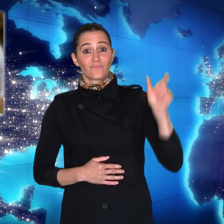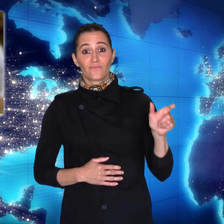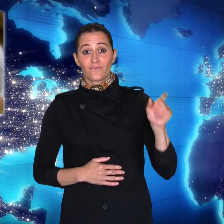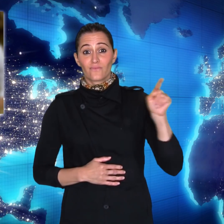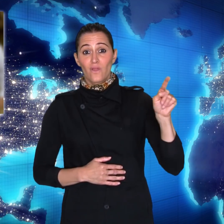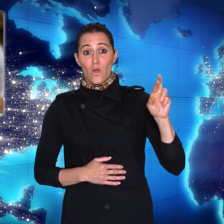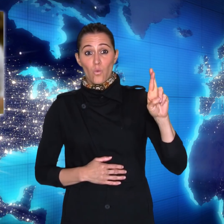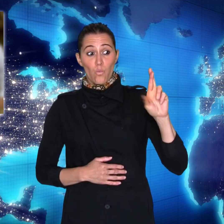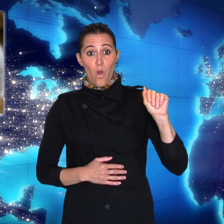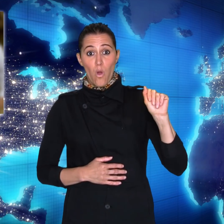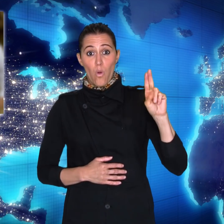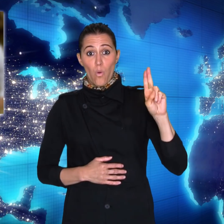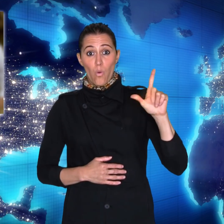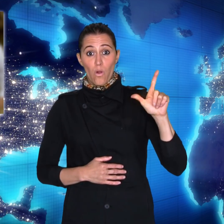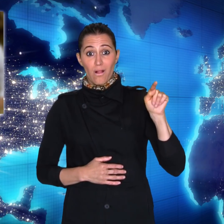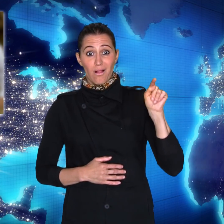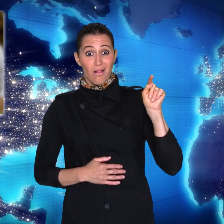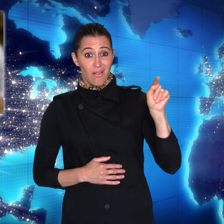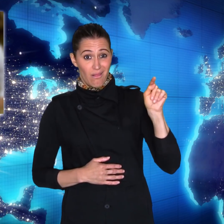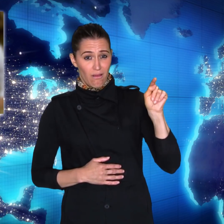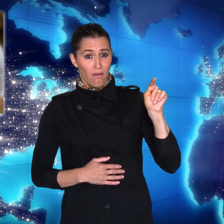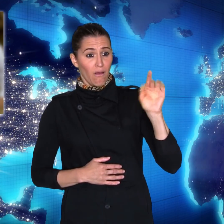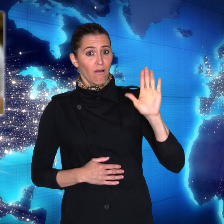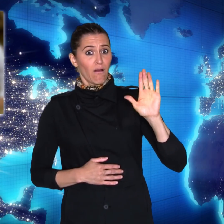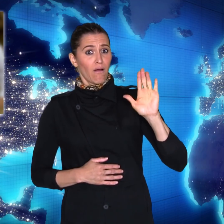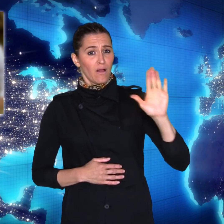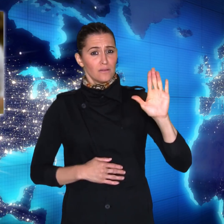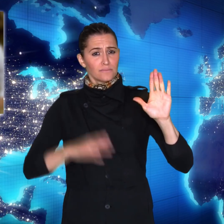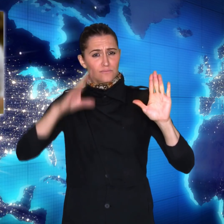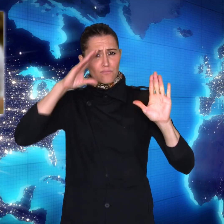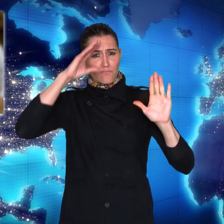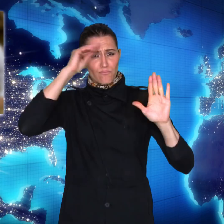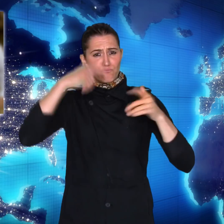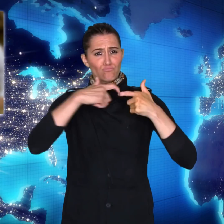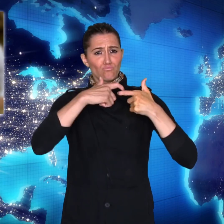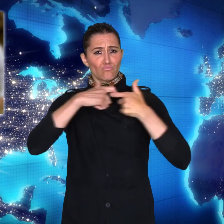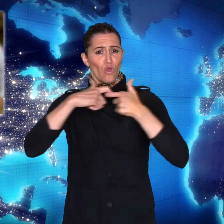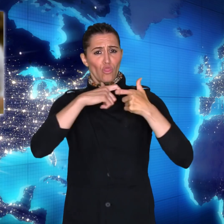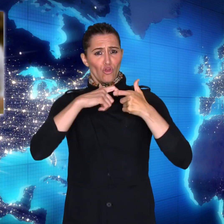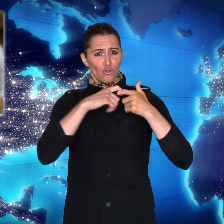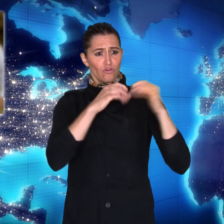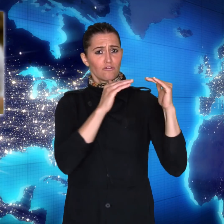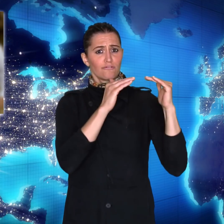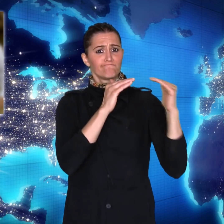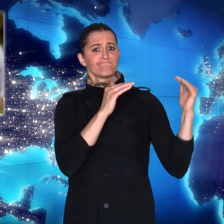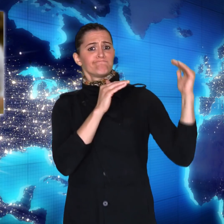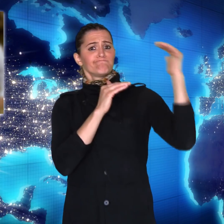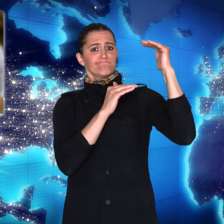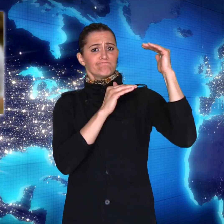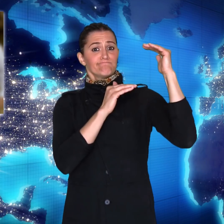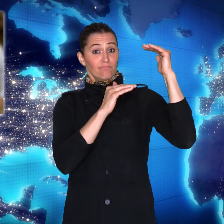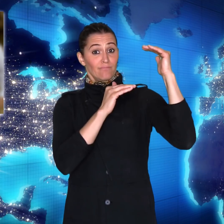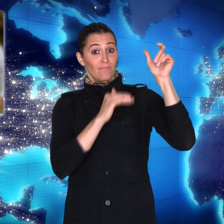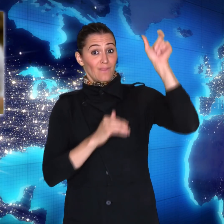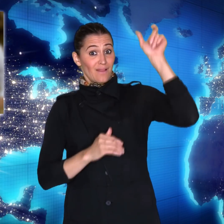Raul’s brother, Fidel Castro was a